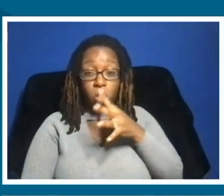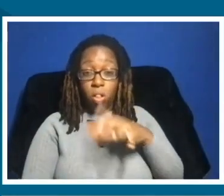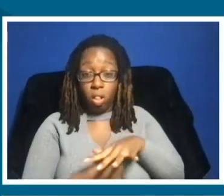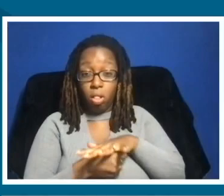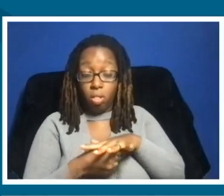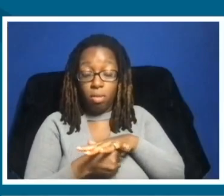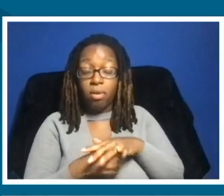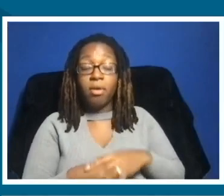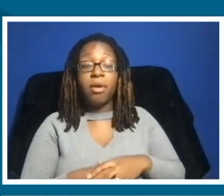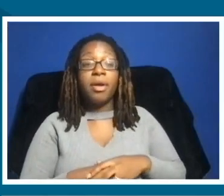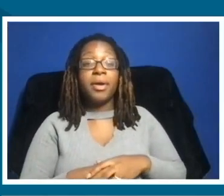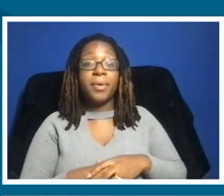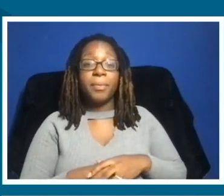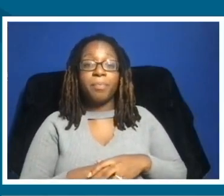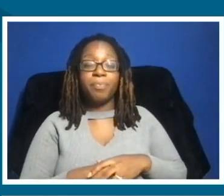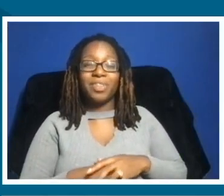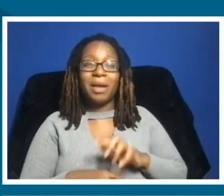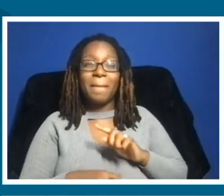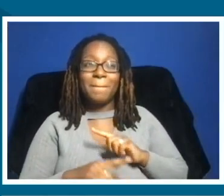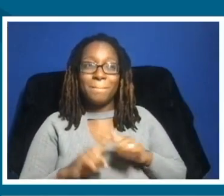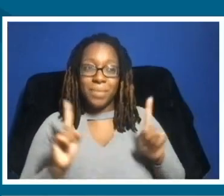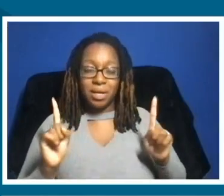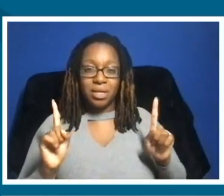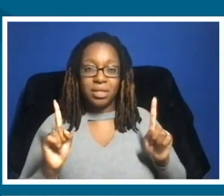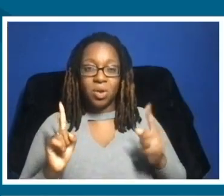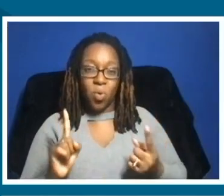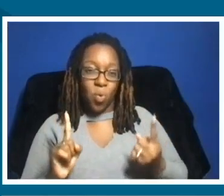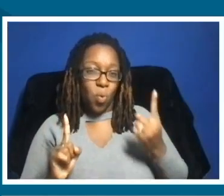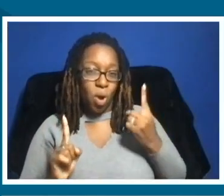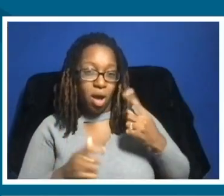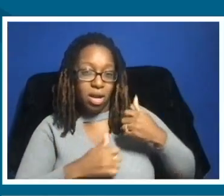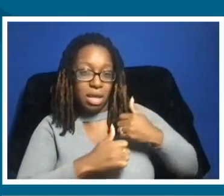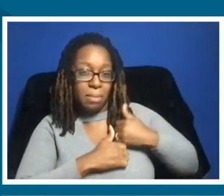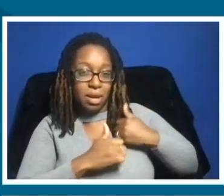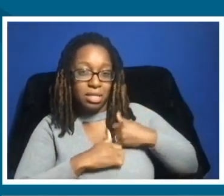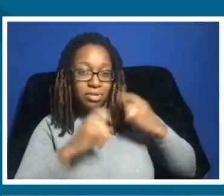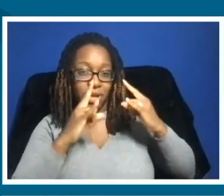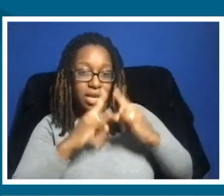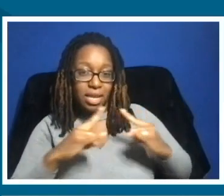but there was one